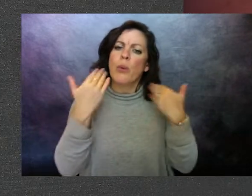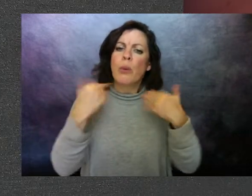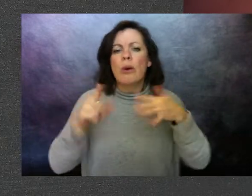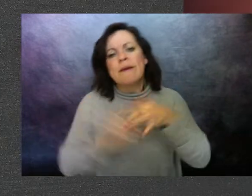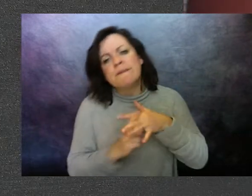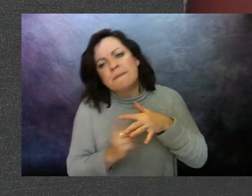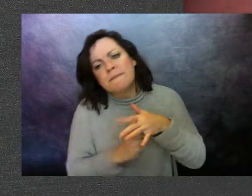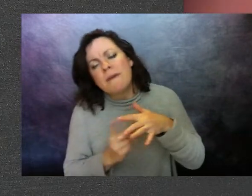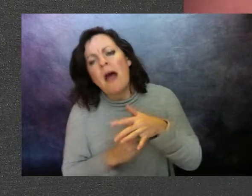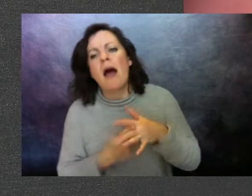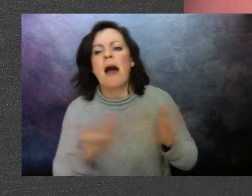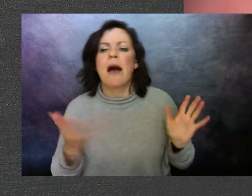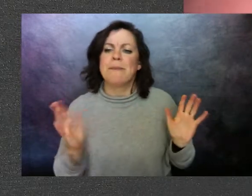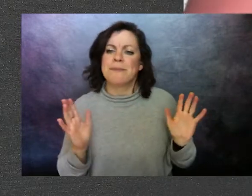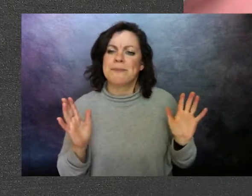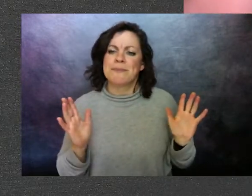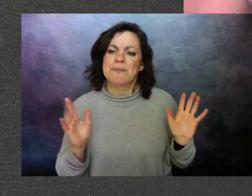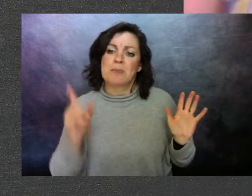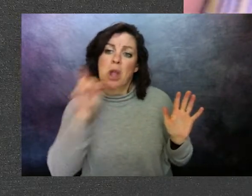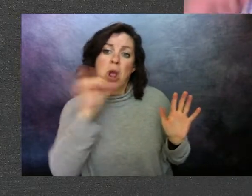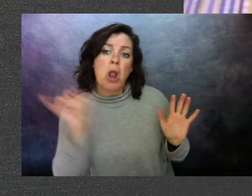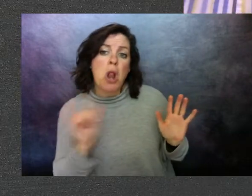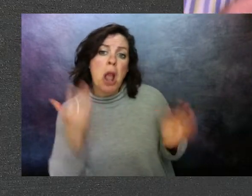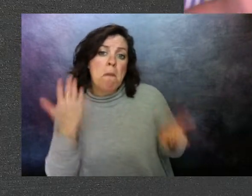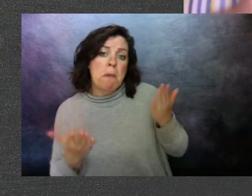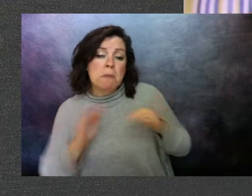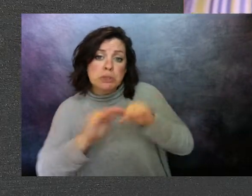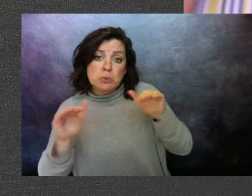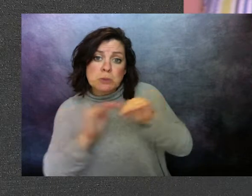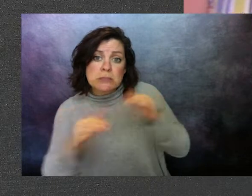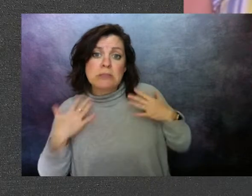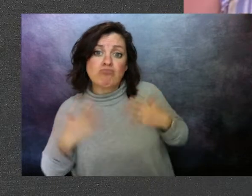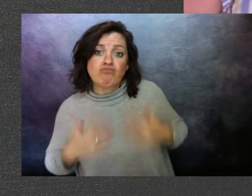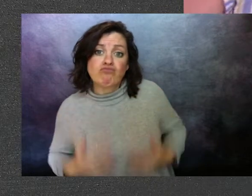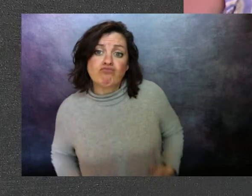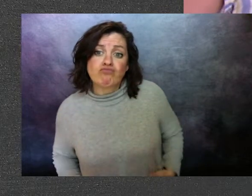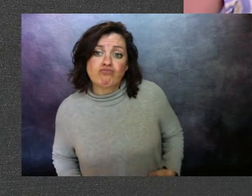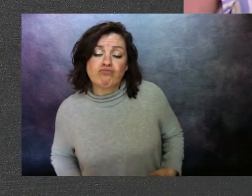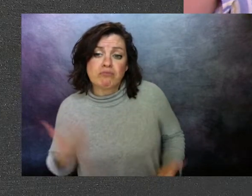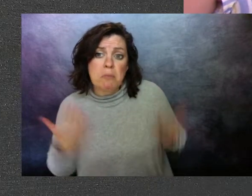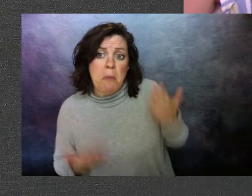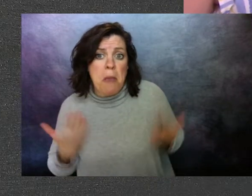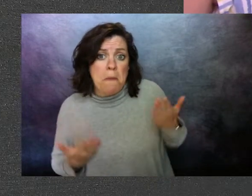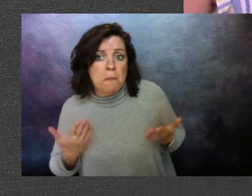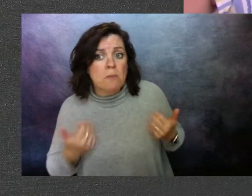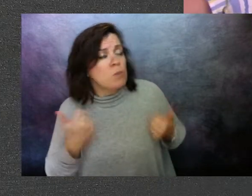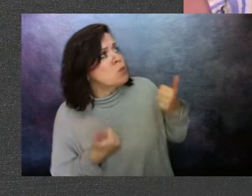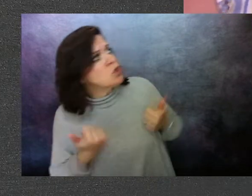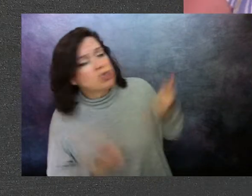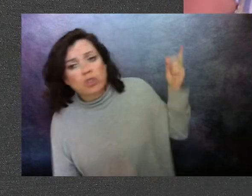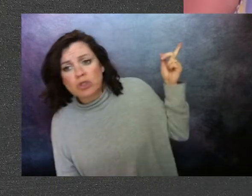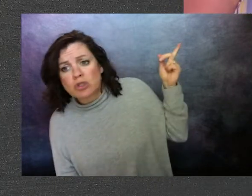She's got her sandals on, she looks like she's maybe in a swimsuit, ready to go to the beach.